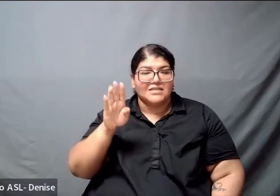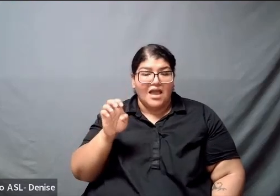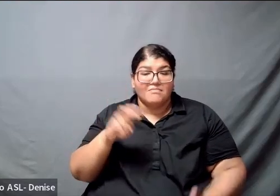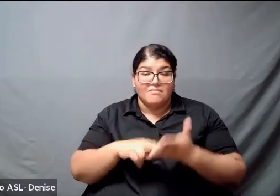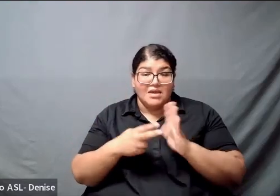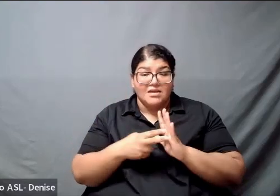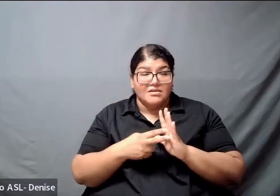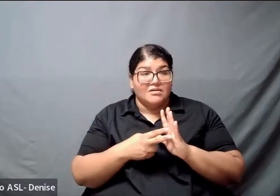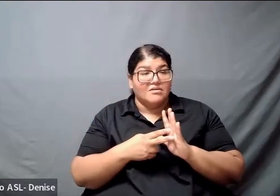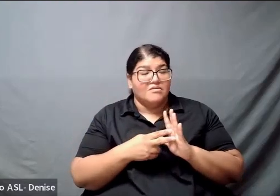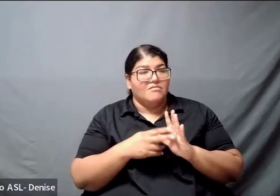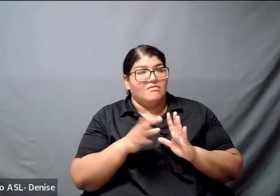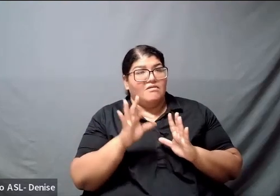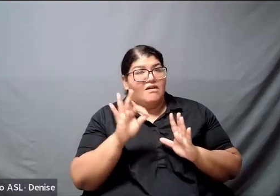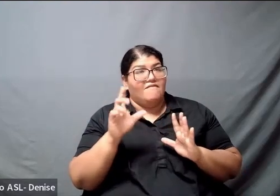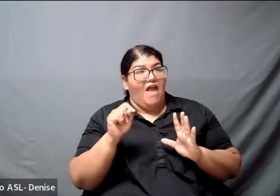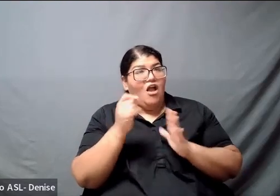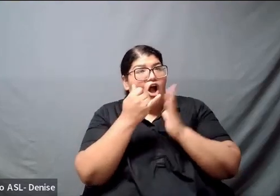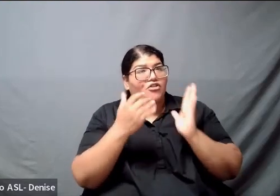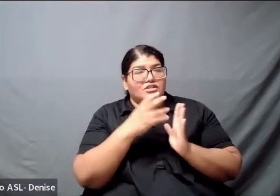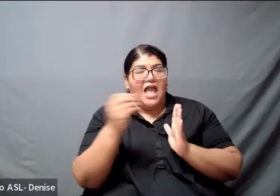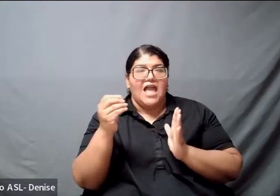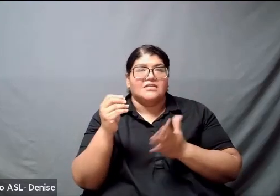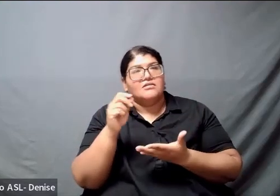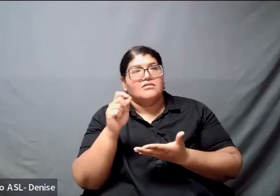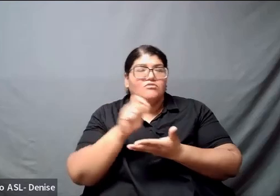the fat authors and illustrators who are working in the books for Littler Kids.